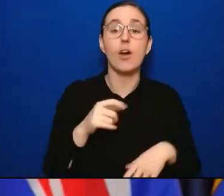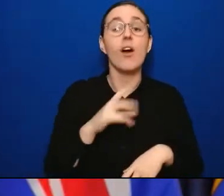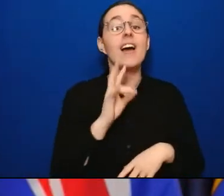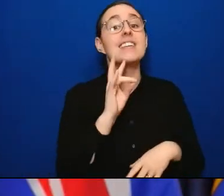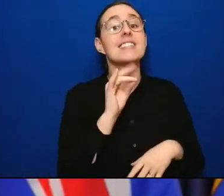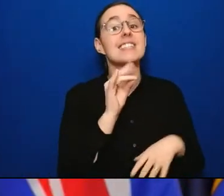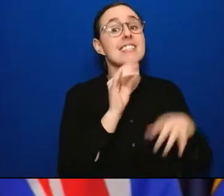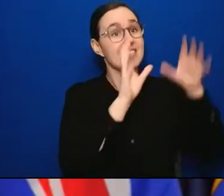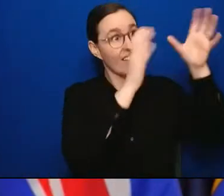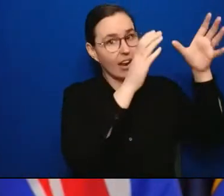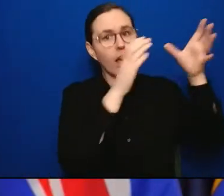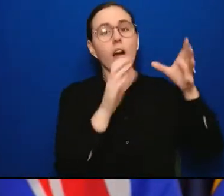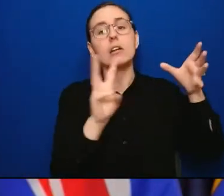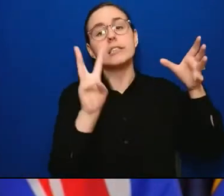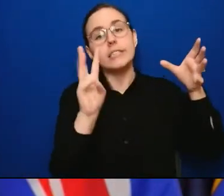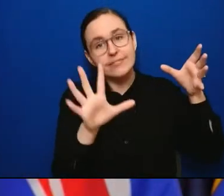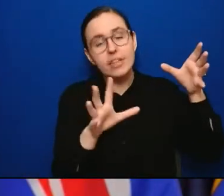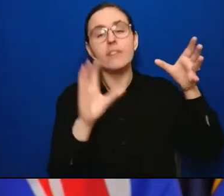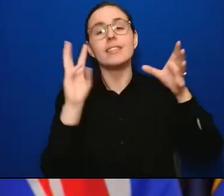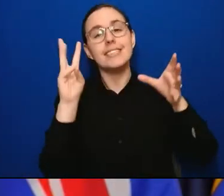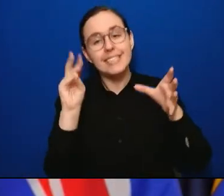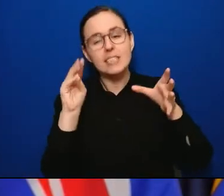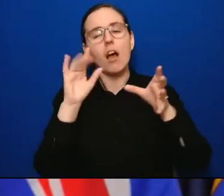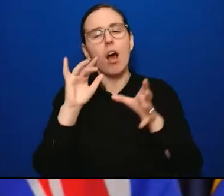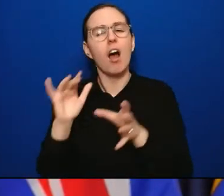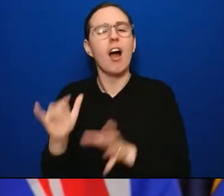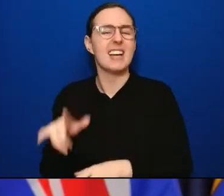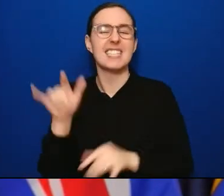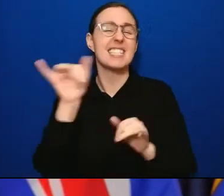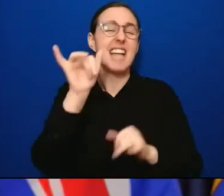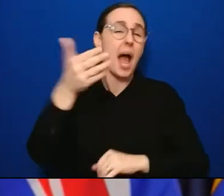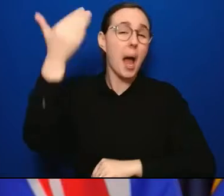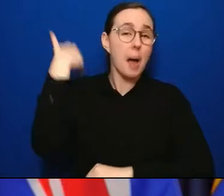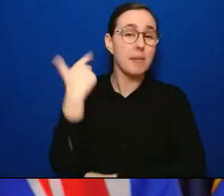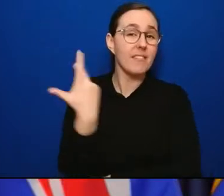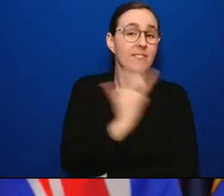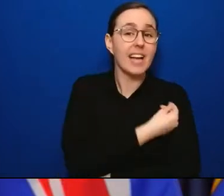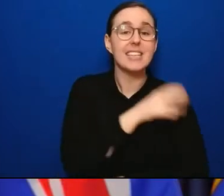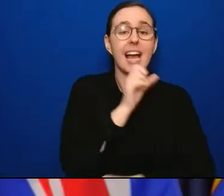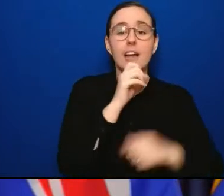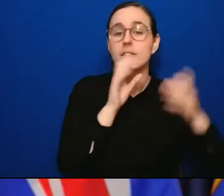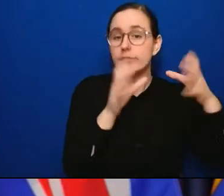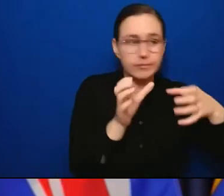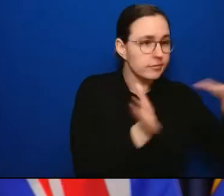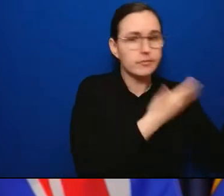through 65 60 55, etcetera in the coming weeks. In a similar